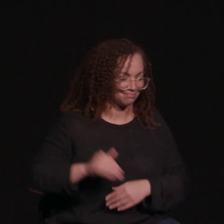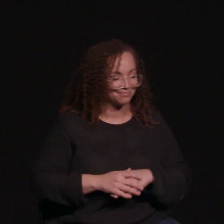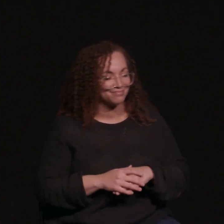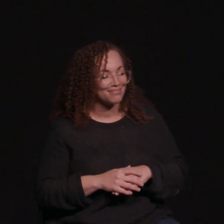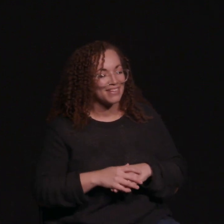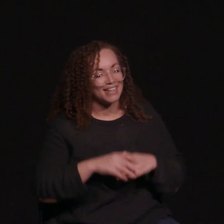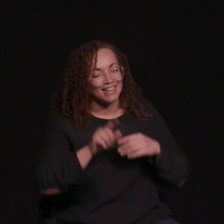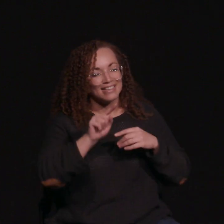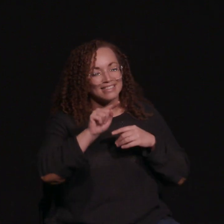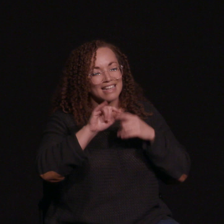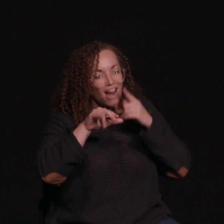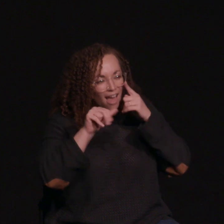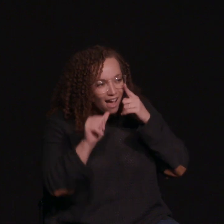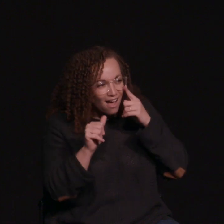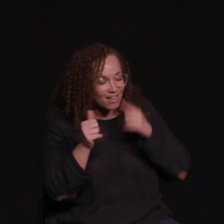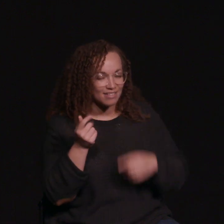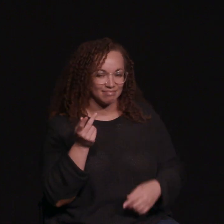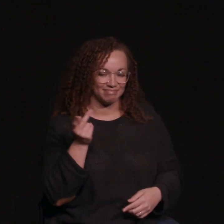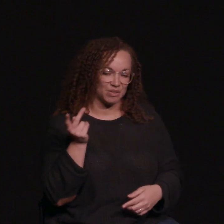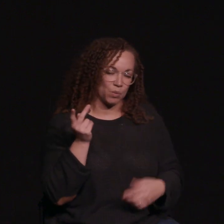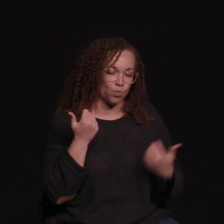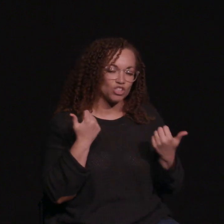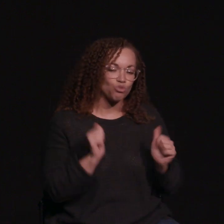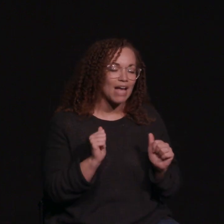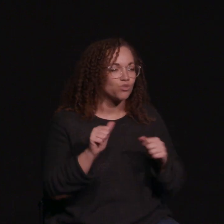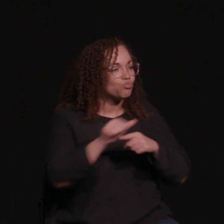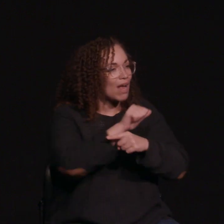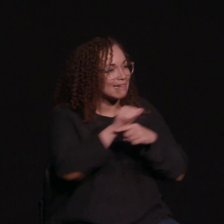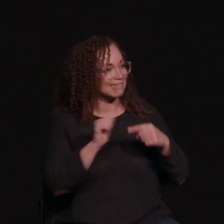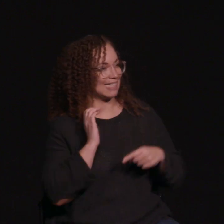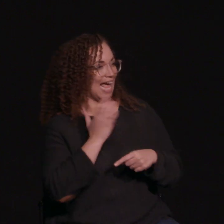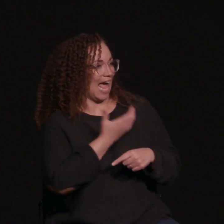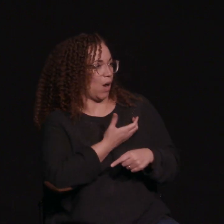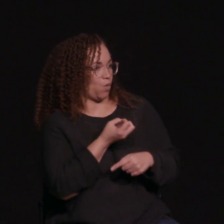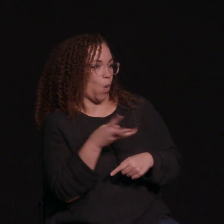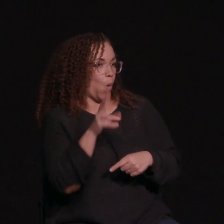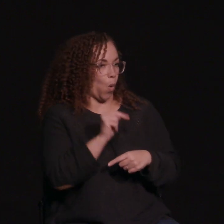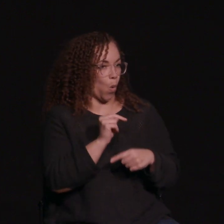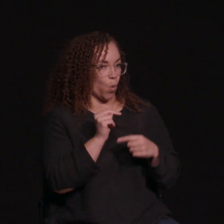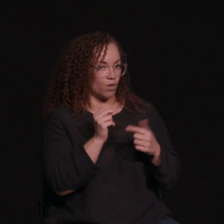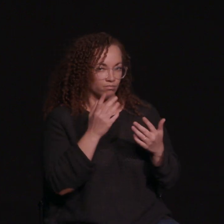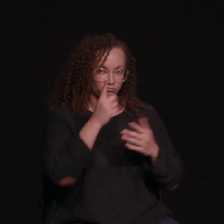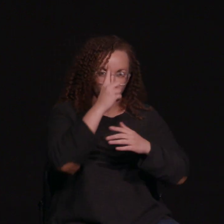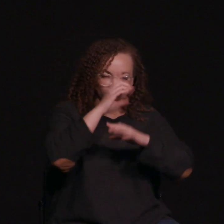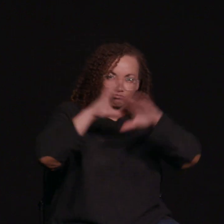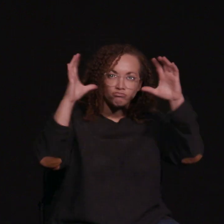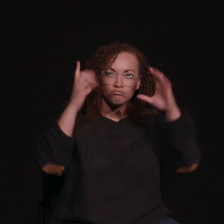practice our own dreaming. And because even if Bryant said no,